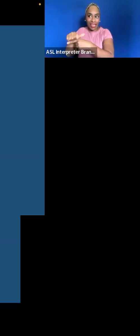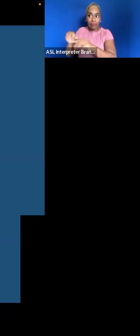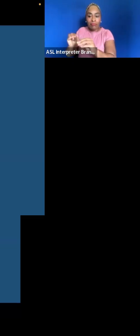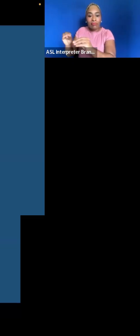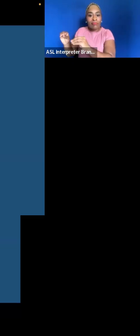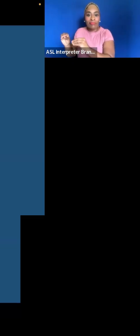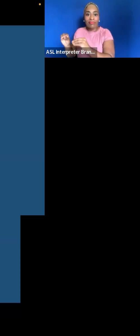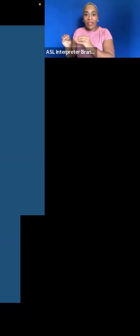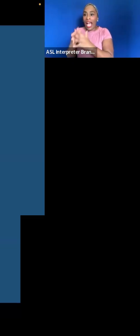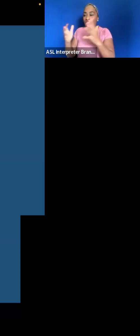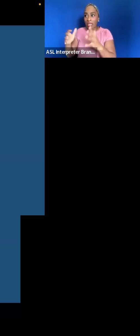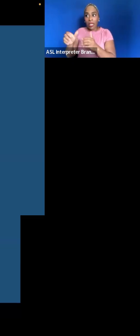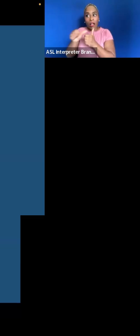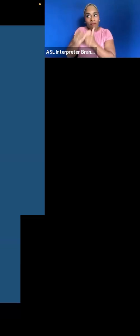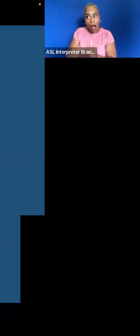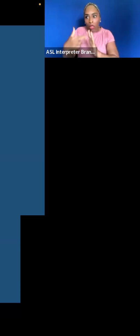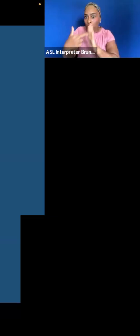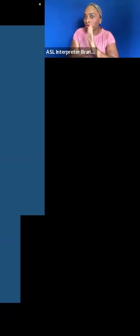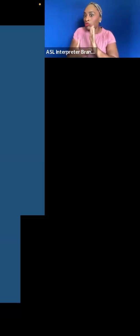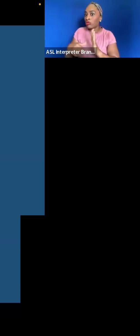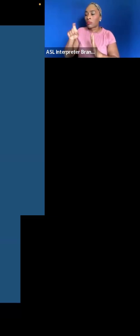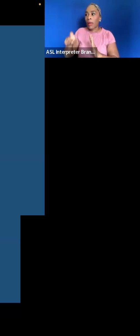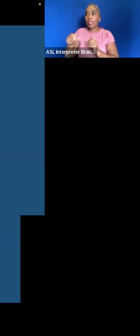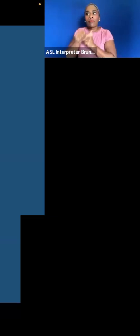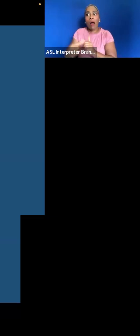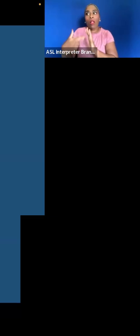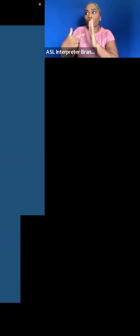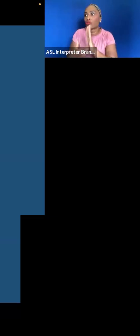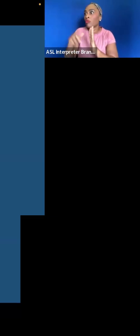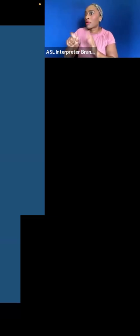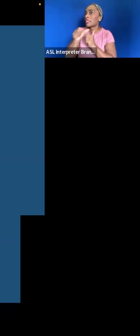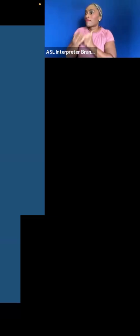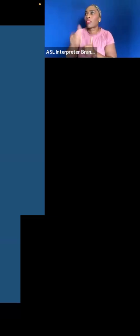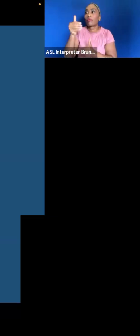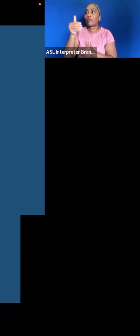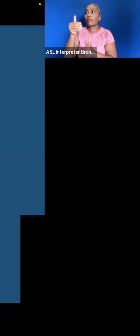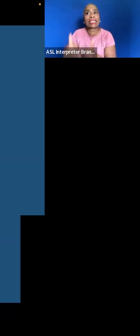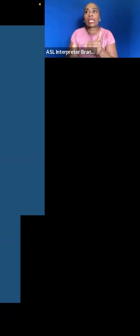You have to follow protocol, no variance from protocol, scores are the end all, be all.